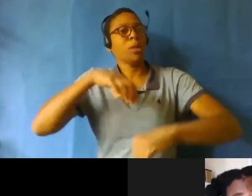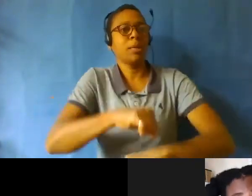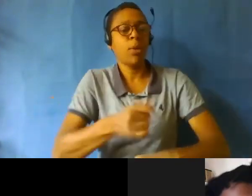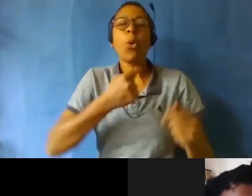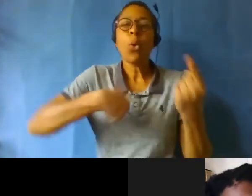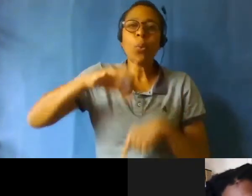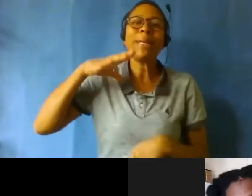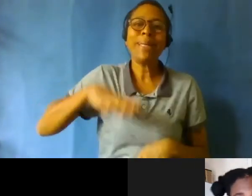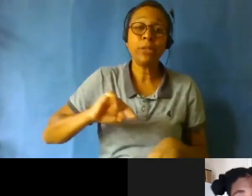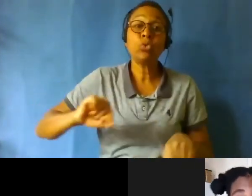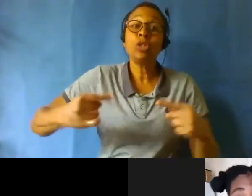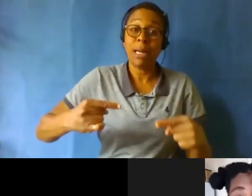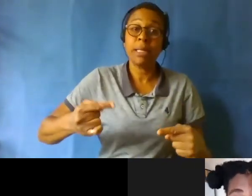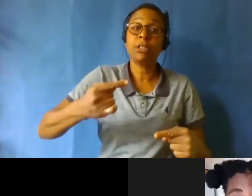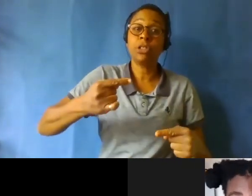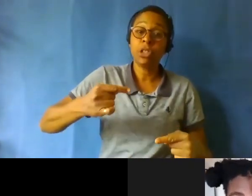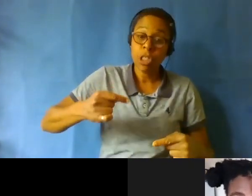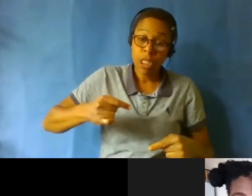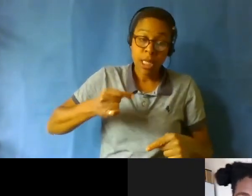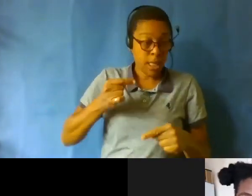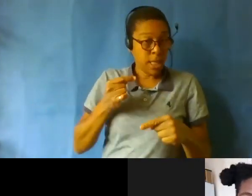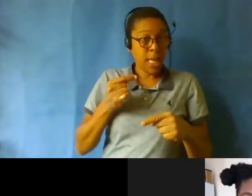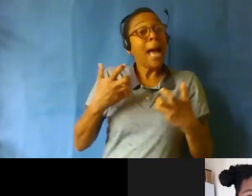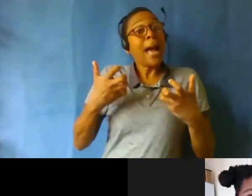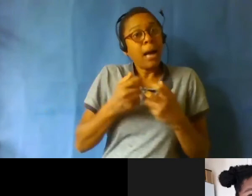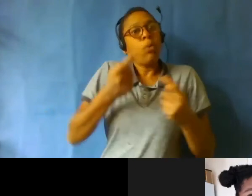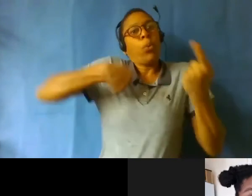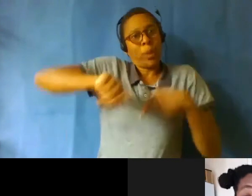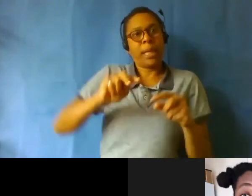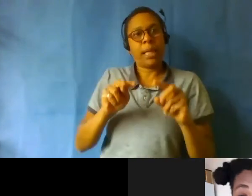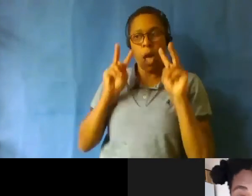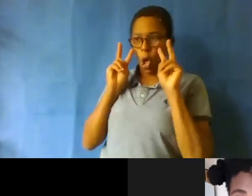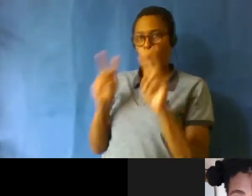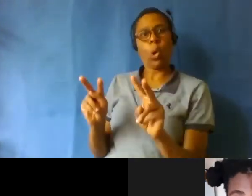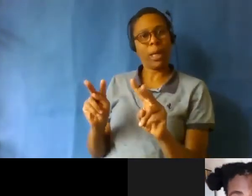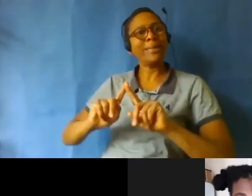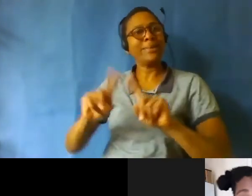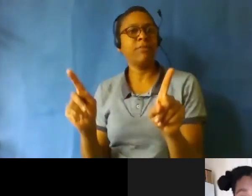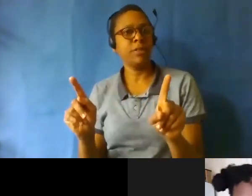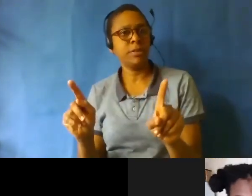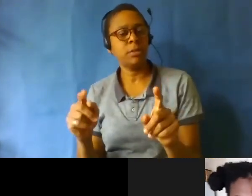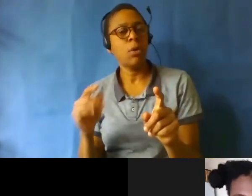challenge the modes through which we are being active and performing as you would